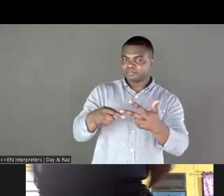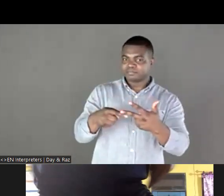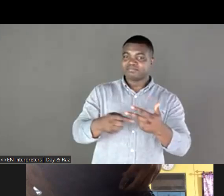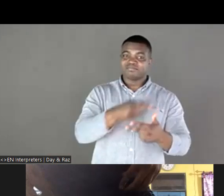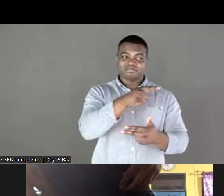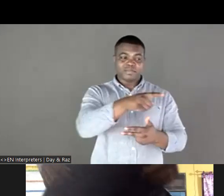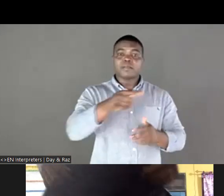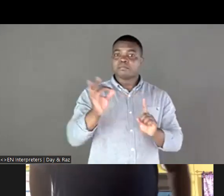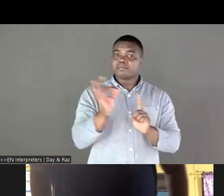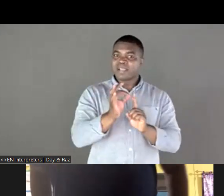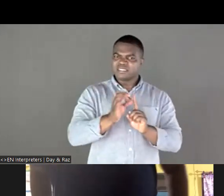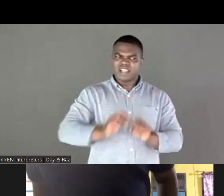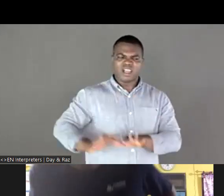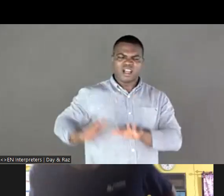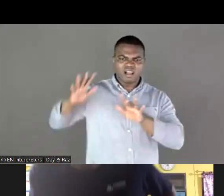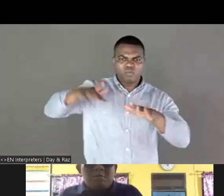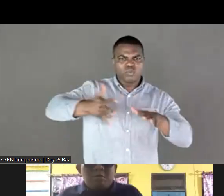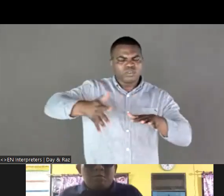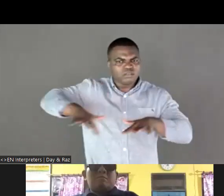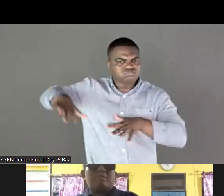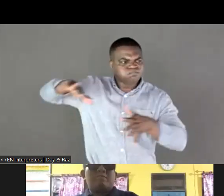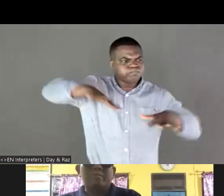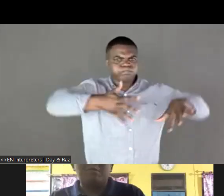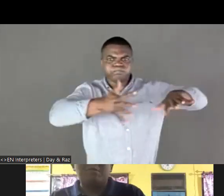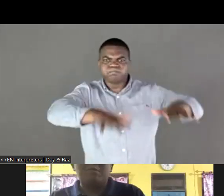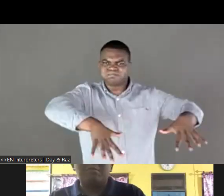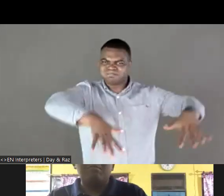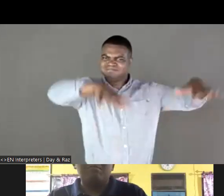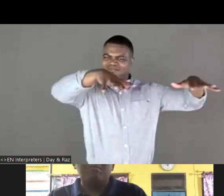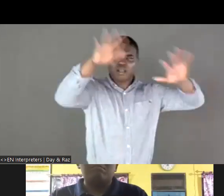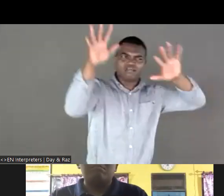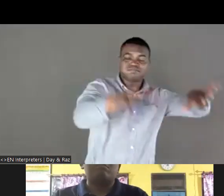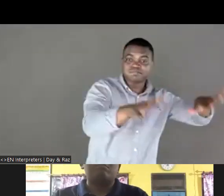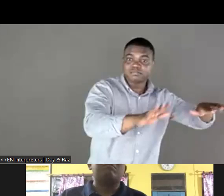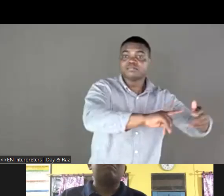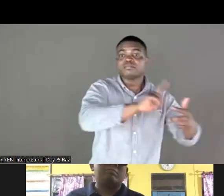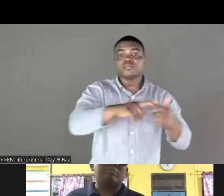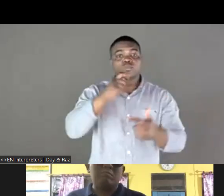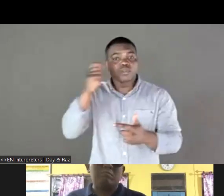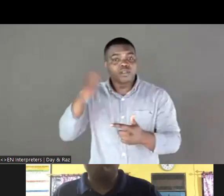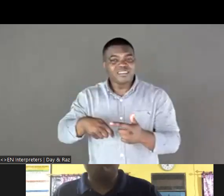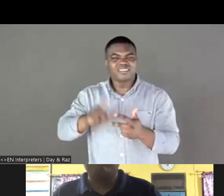now as kind of a confirmation that this will be happening OPDs on the ground in those countries